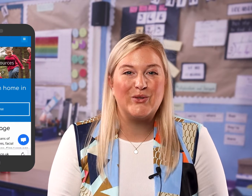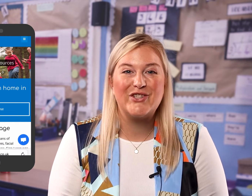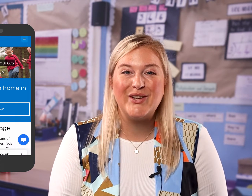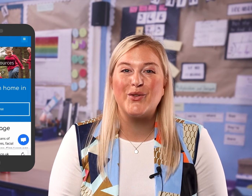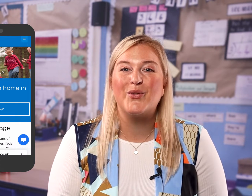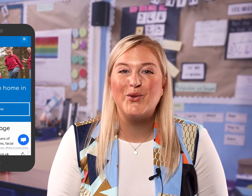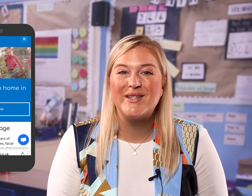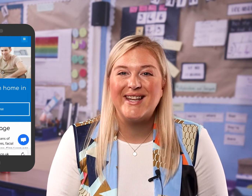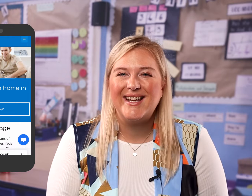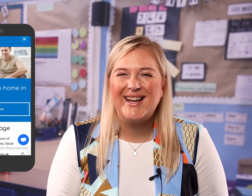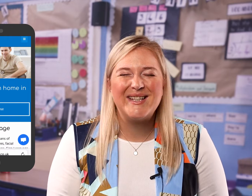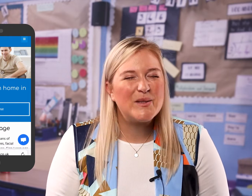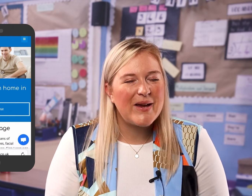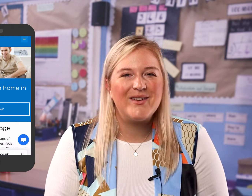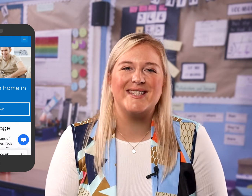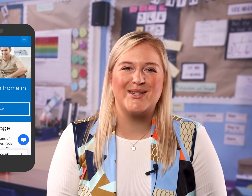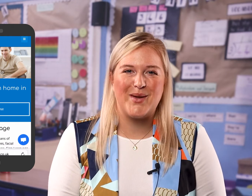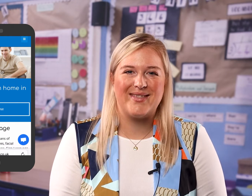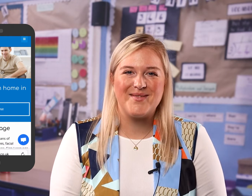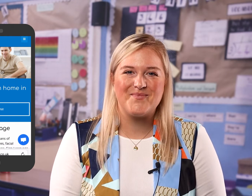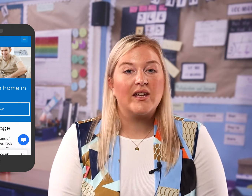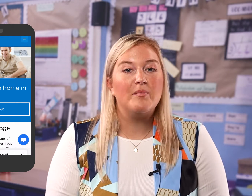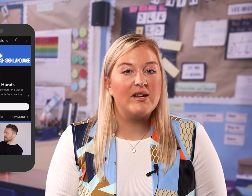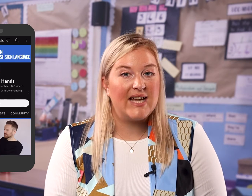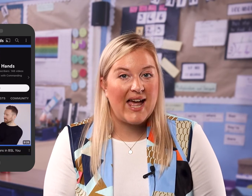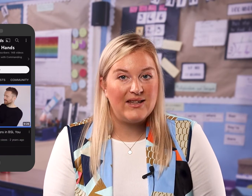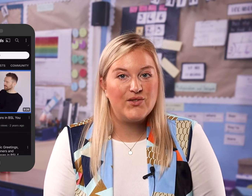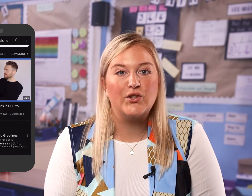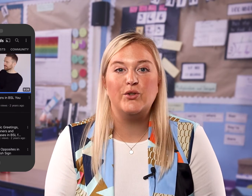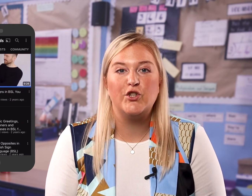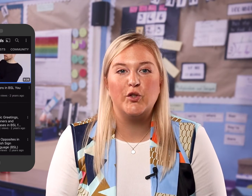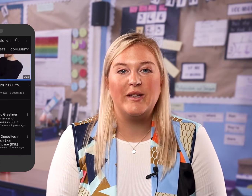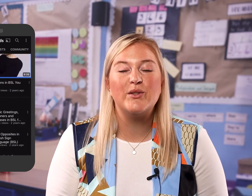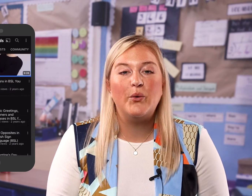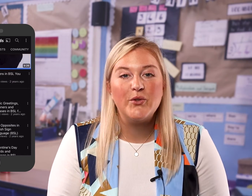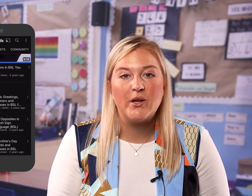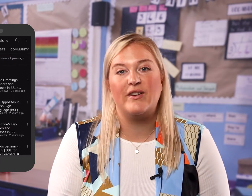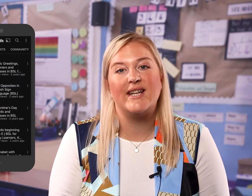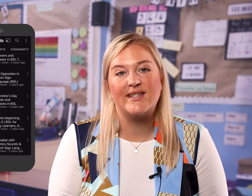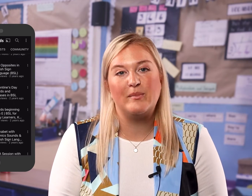to share your thoughts and experiences with. Commanding Hands on YouTube is also a fantastic